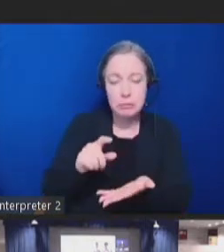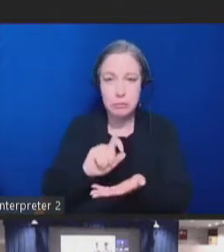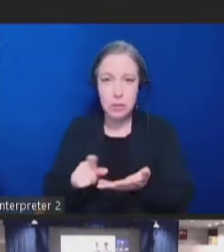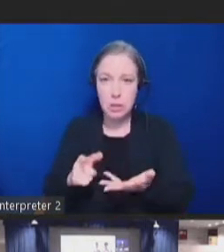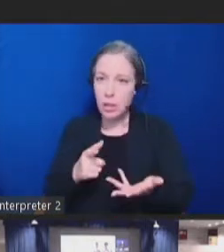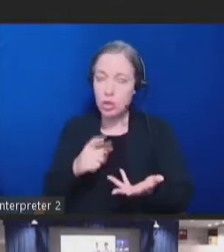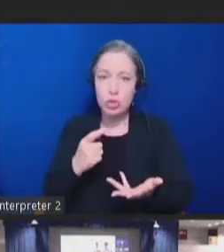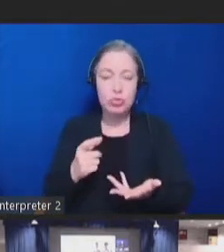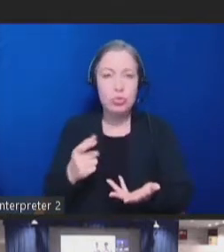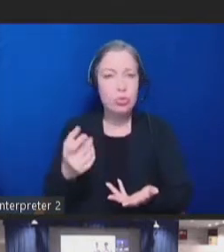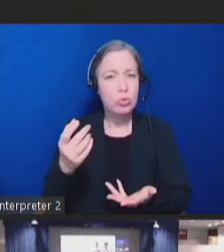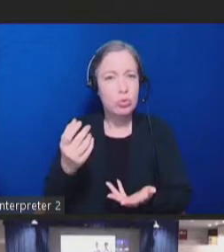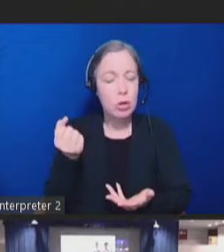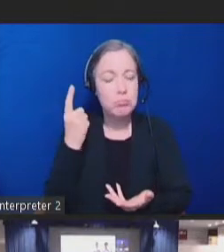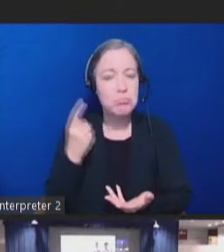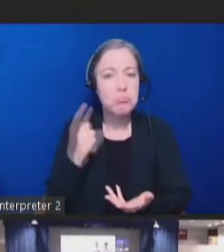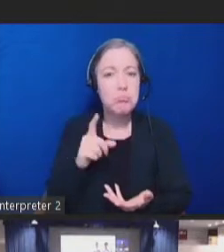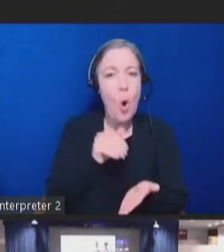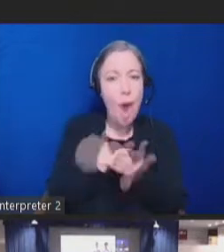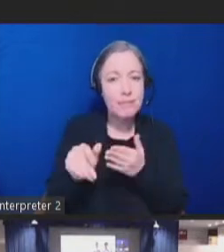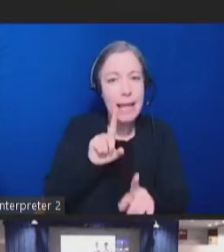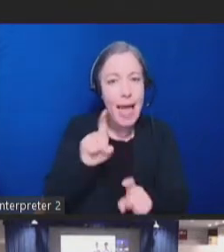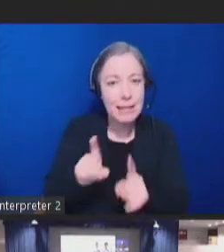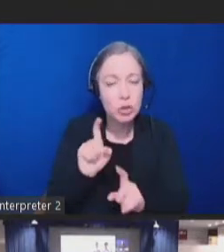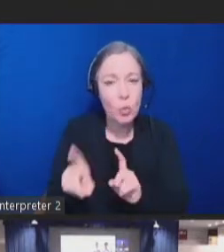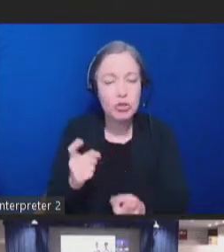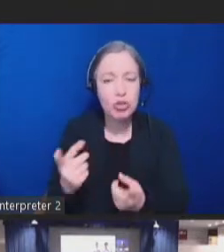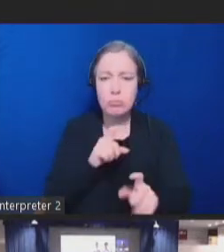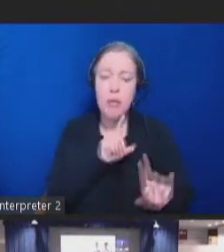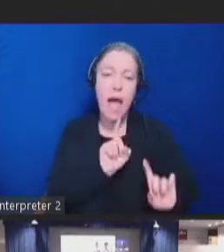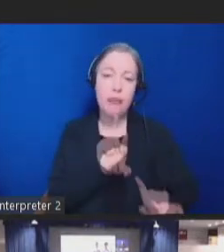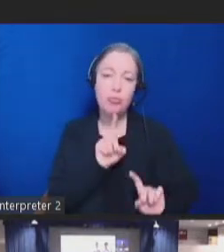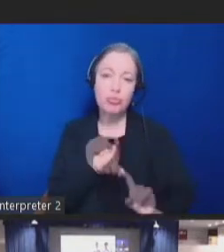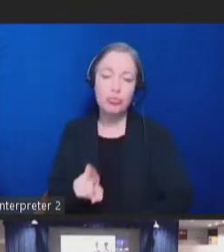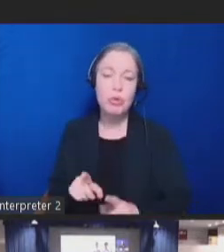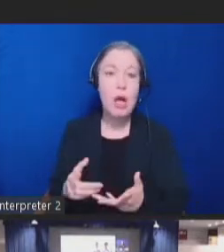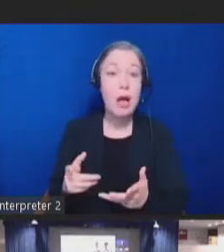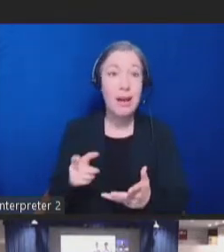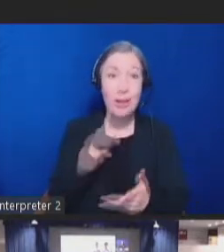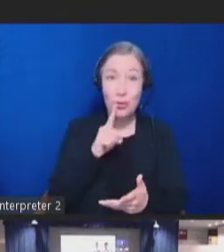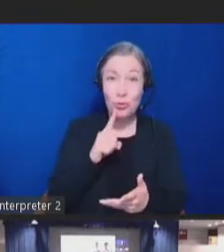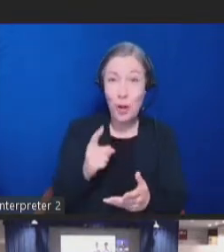And we earned over a billion impressions. The program also netted over